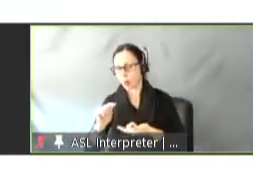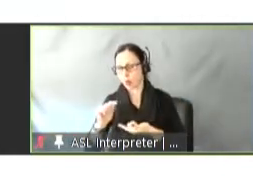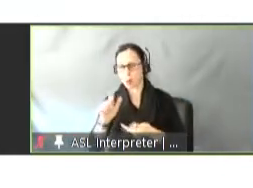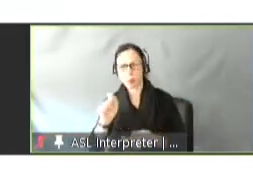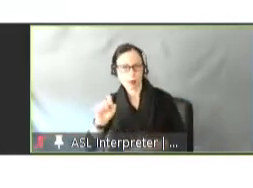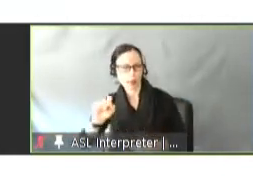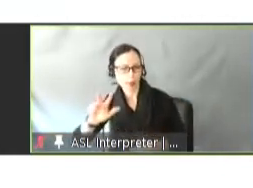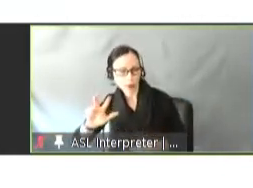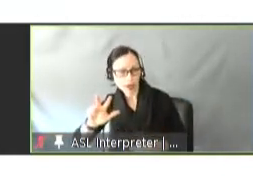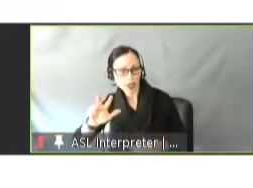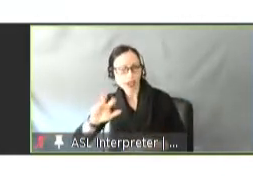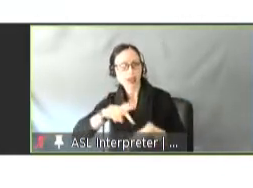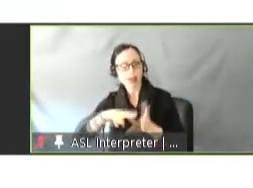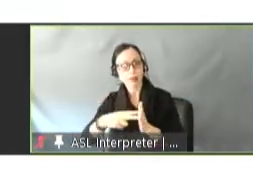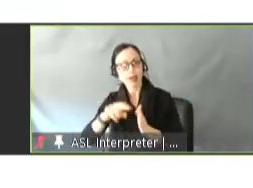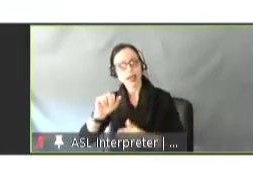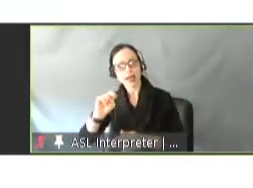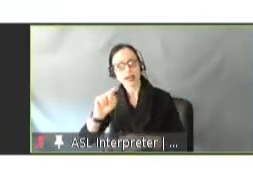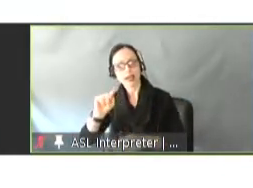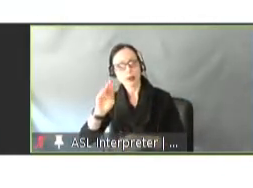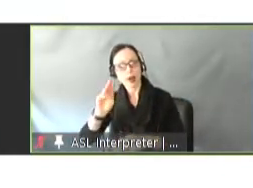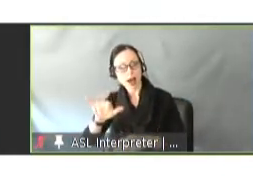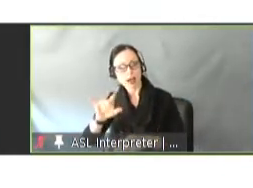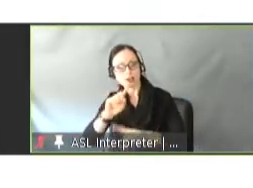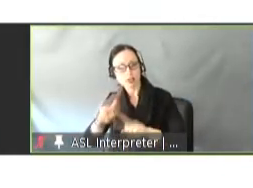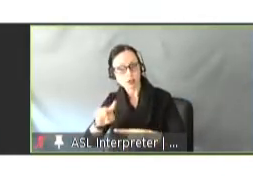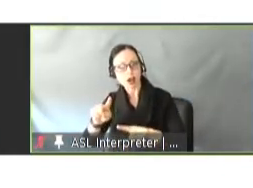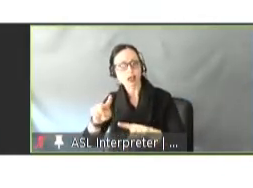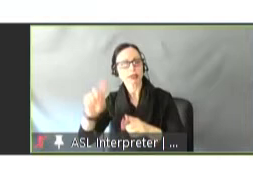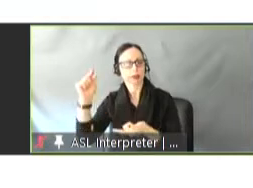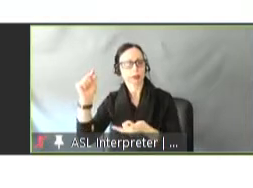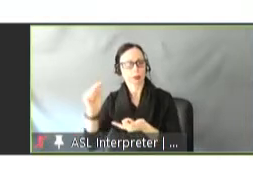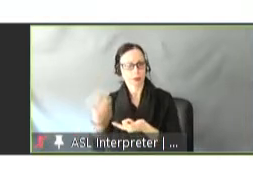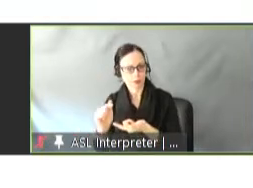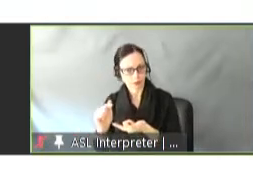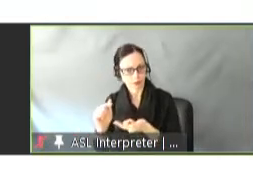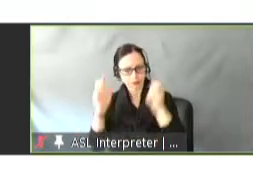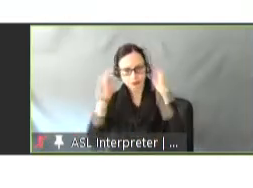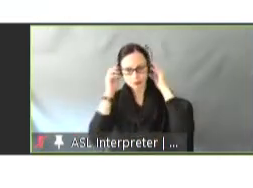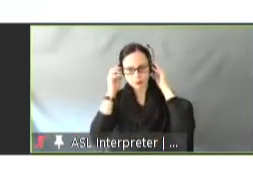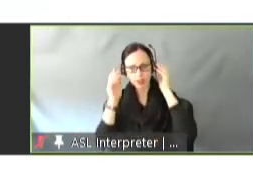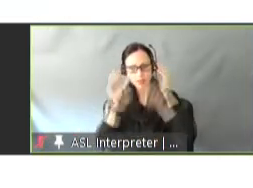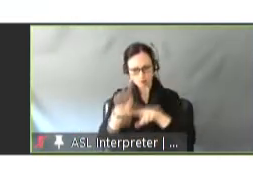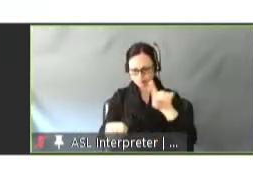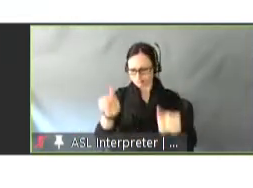the antibody responses starts to dissipate. We looked at various types of antibody responses. The